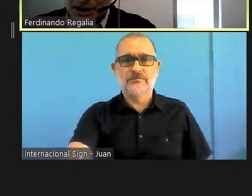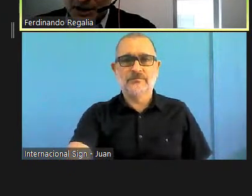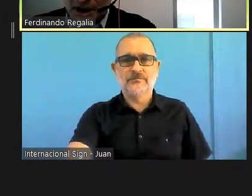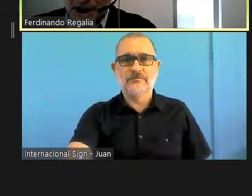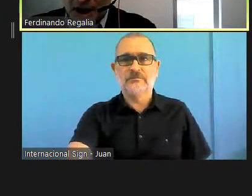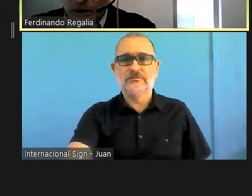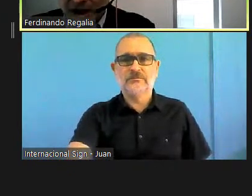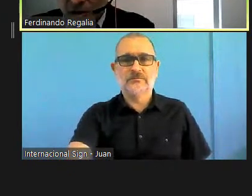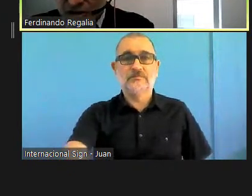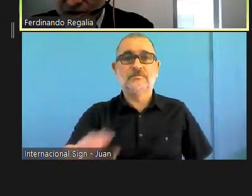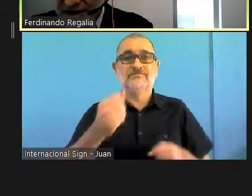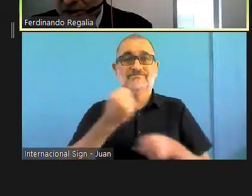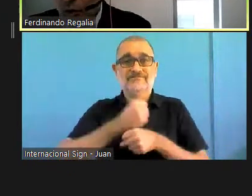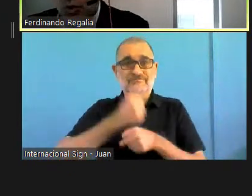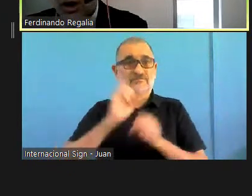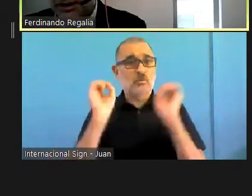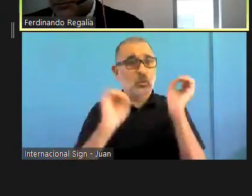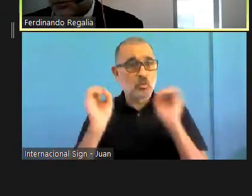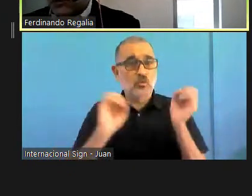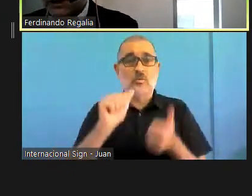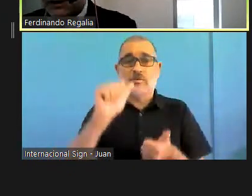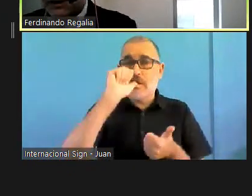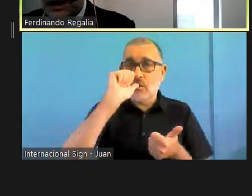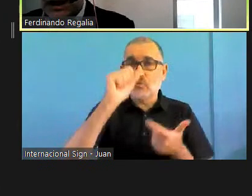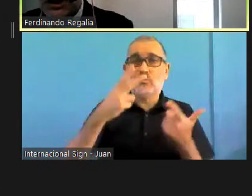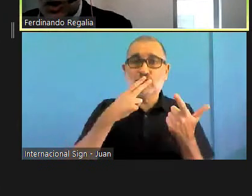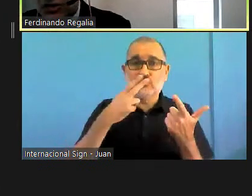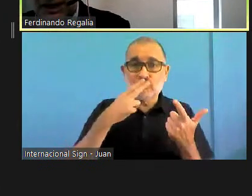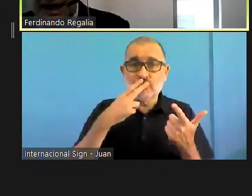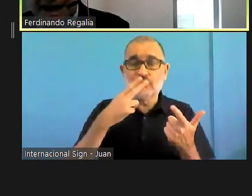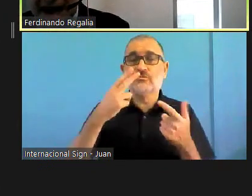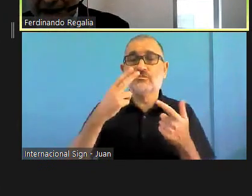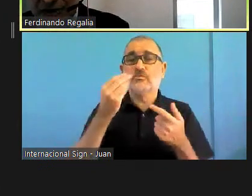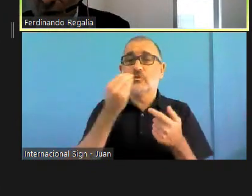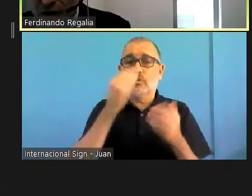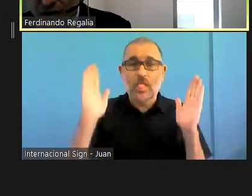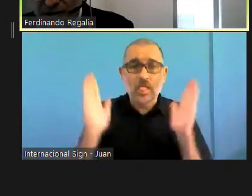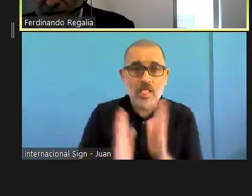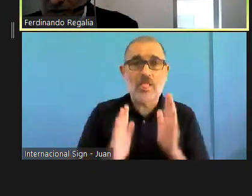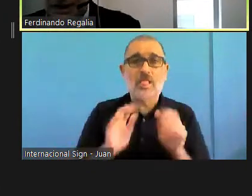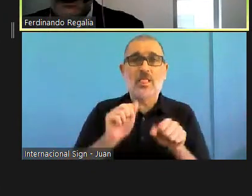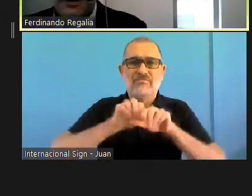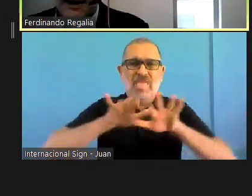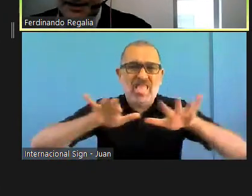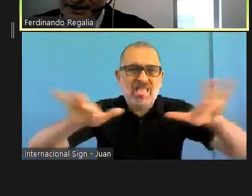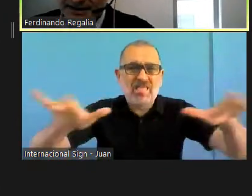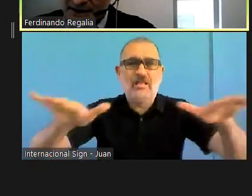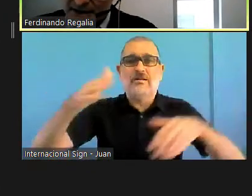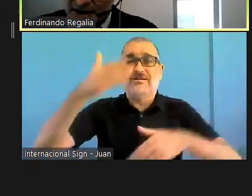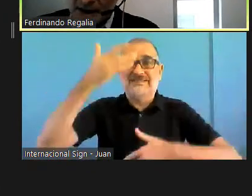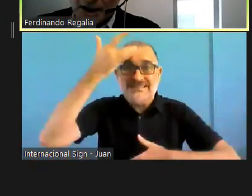We can also see that quality improvement is not an add-on to health care access.